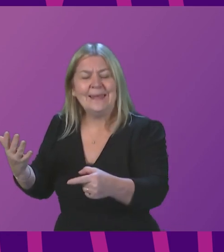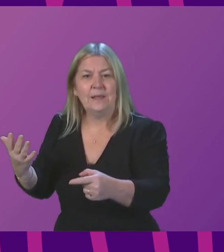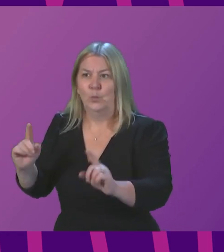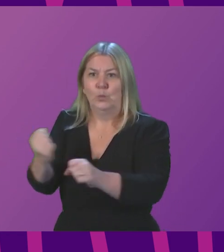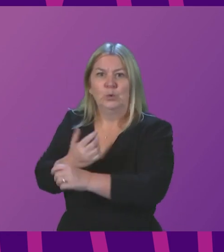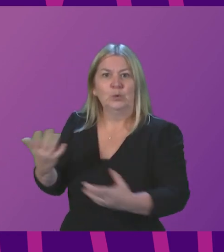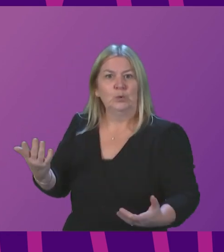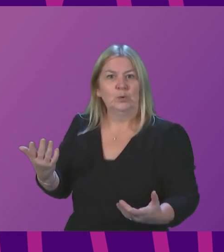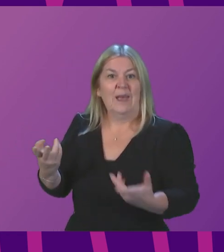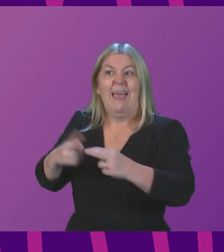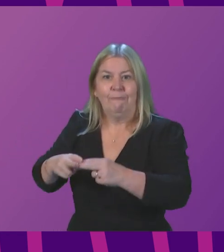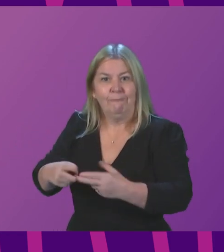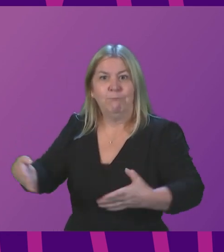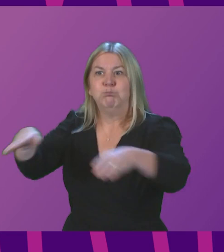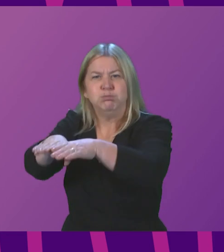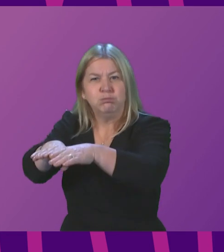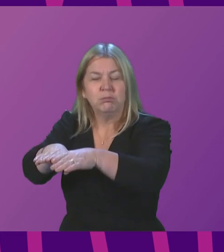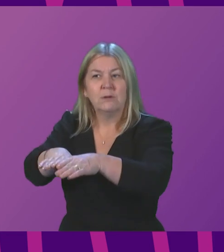transition is possible. However, what has happened at Longannet tells us that we need